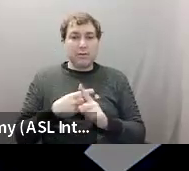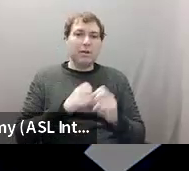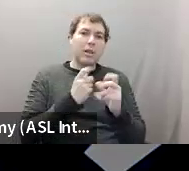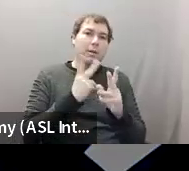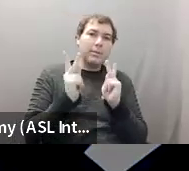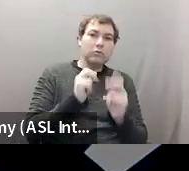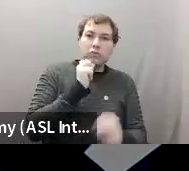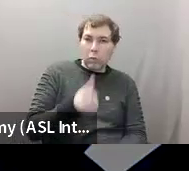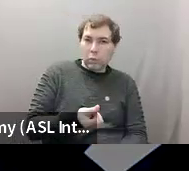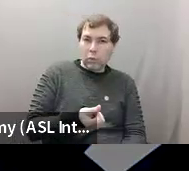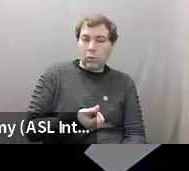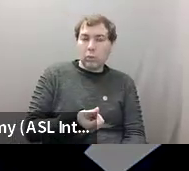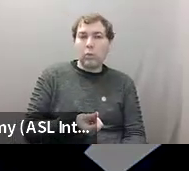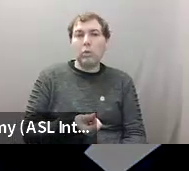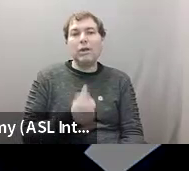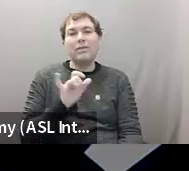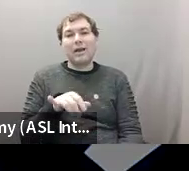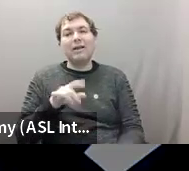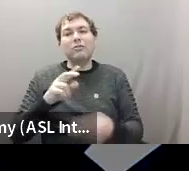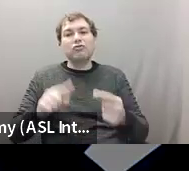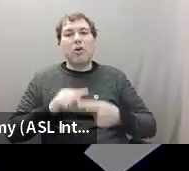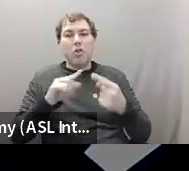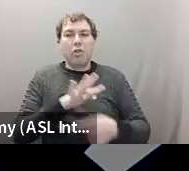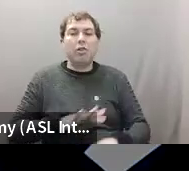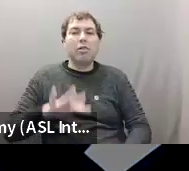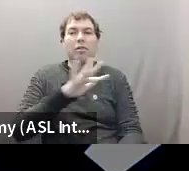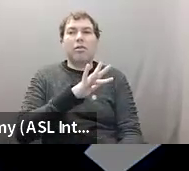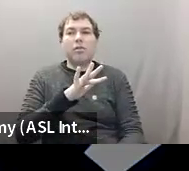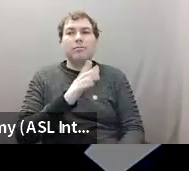Troy Bowser: And so I think that's a struggle across the board. But I think the more that